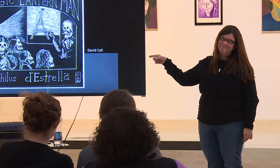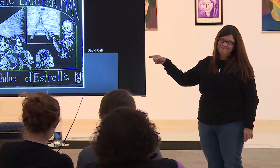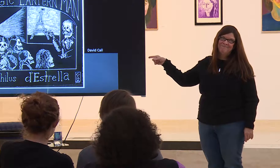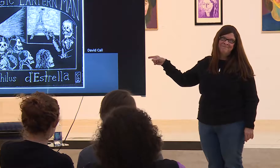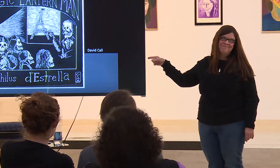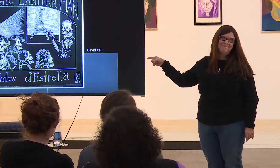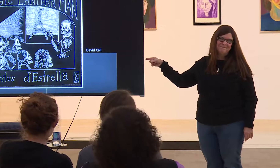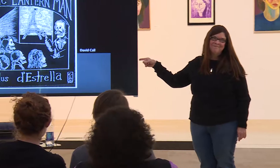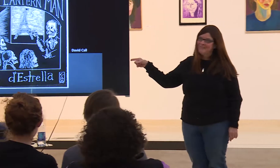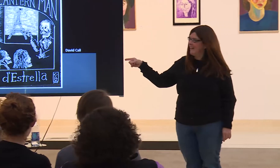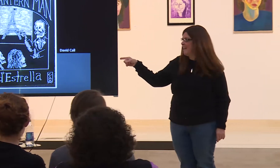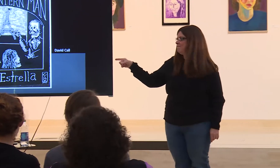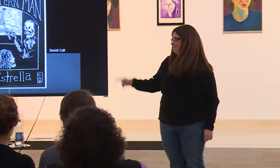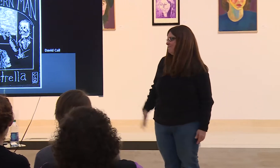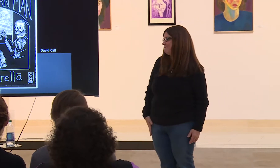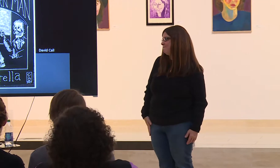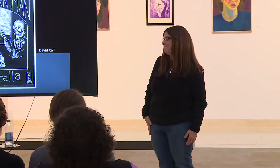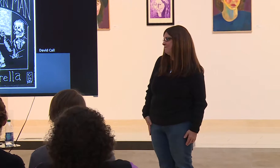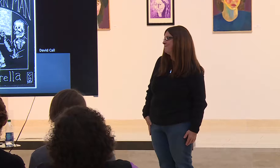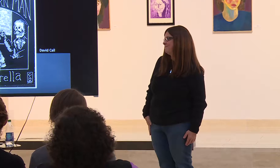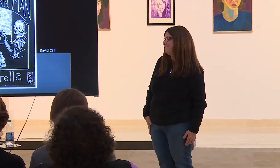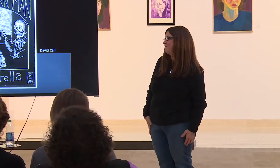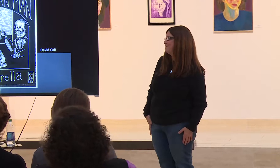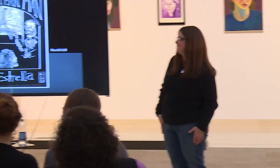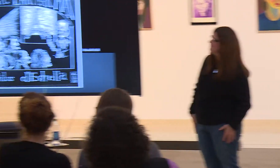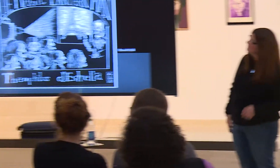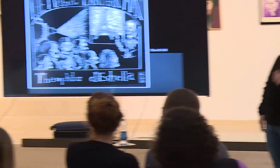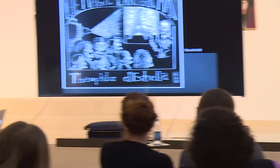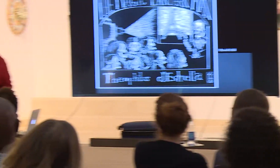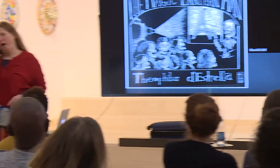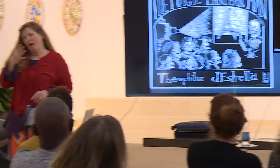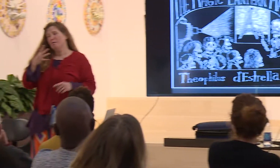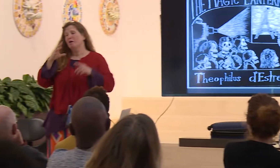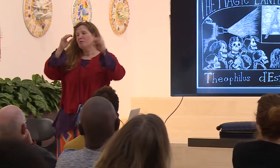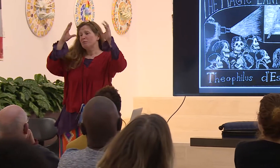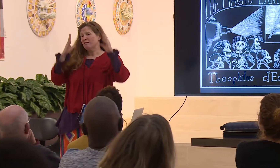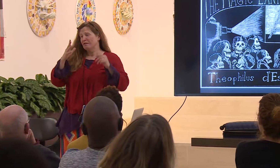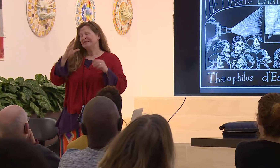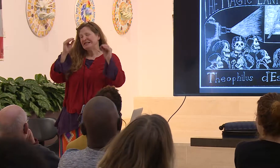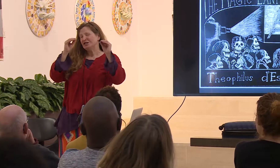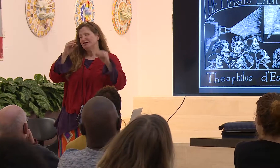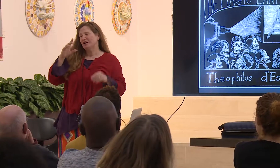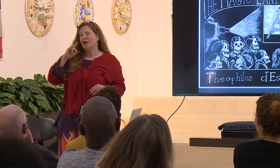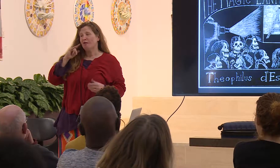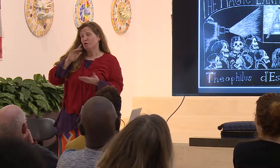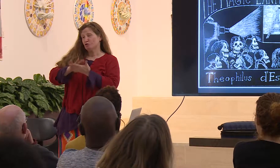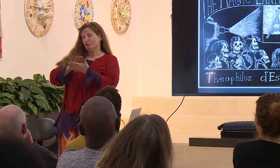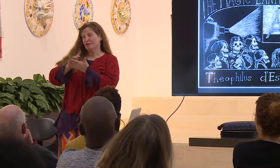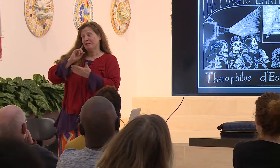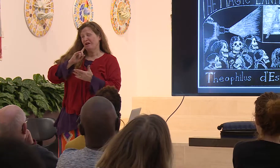All right, here was that piece right here. Patti: David Call is white, but he's a teacher